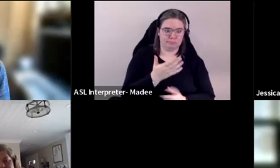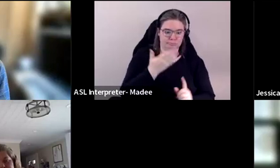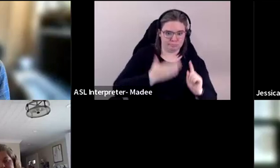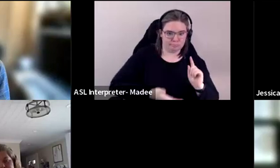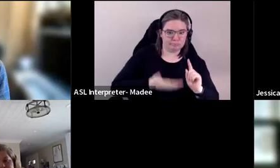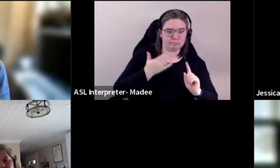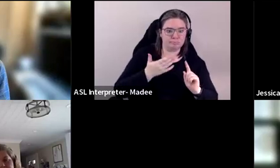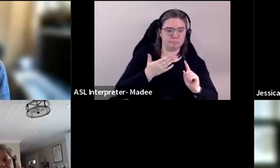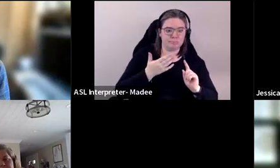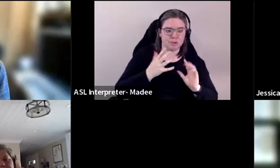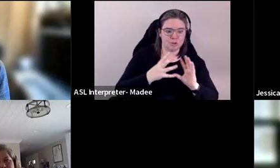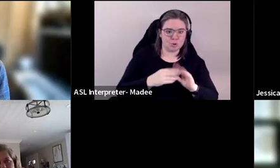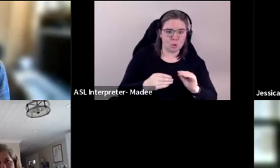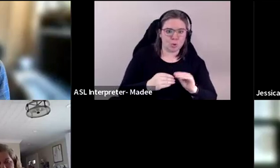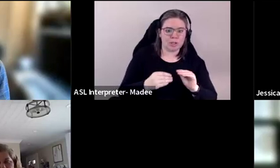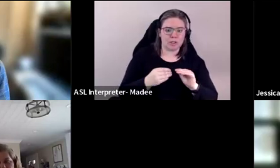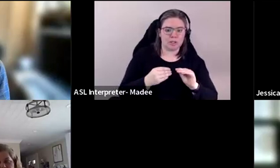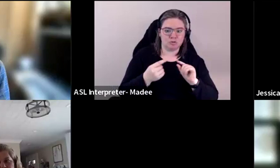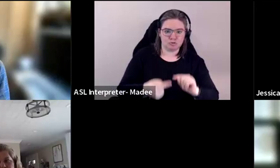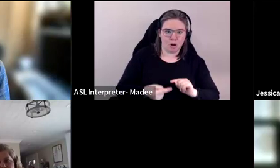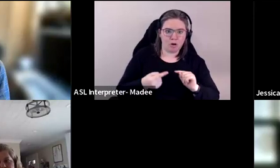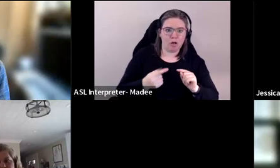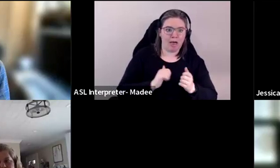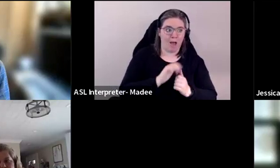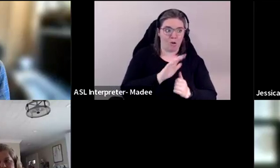Theresa Martinosky: how their decisions influence. Your life is a really big deal.